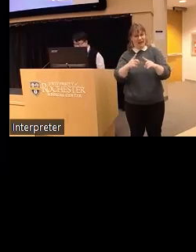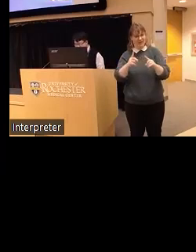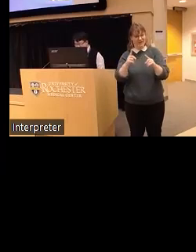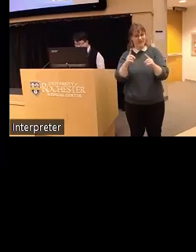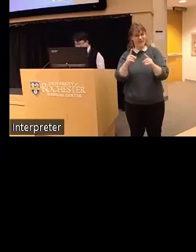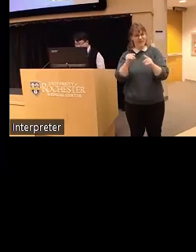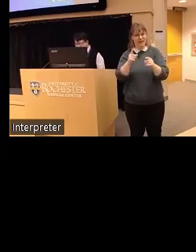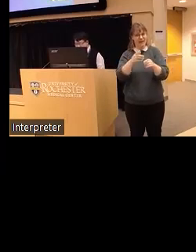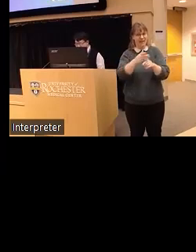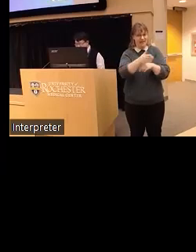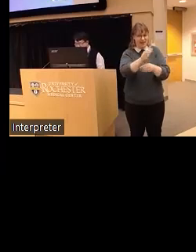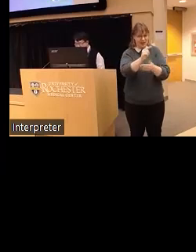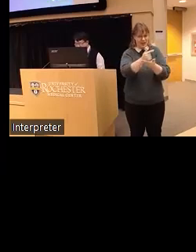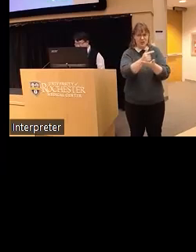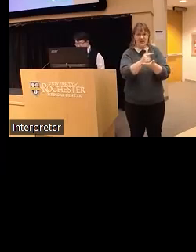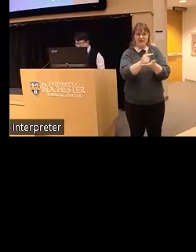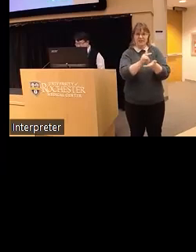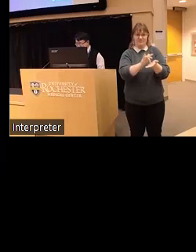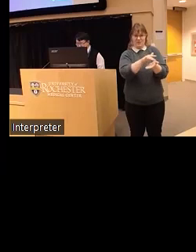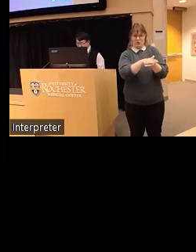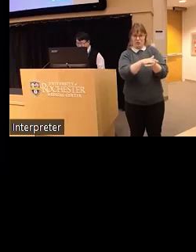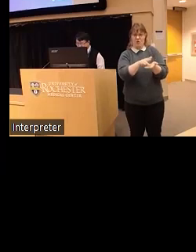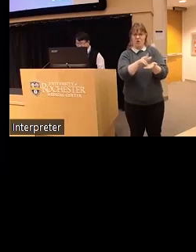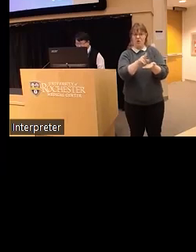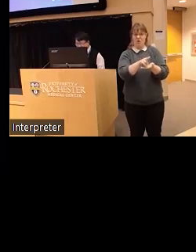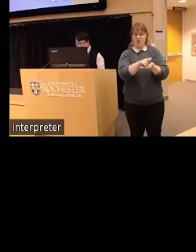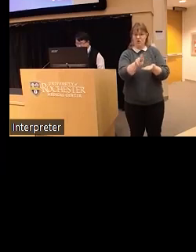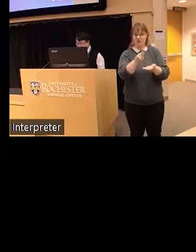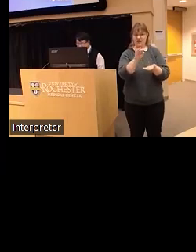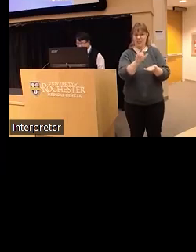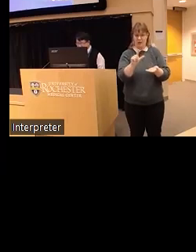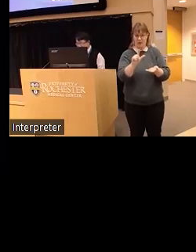graduating from college and medical school at the University of Illinois at albana champagne he got